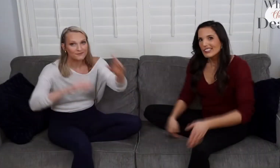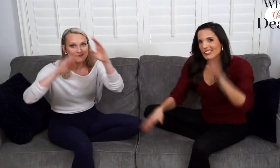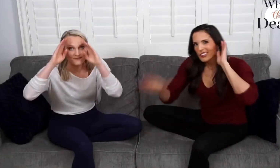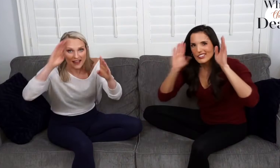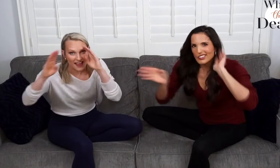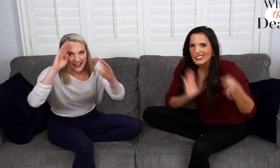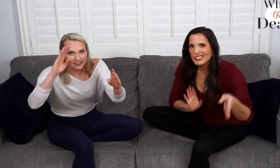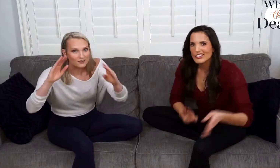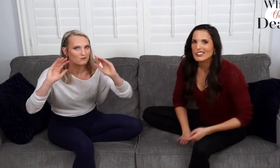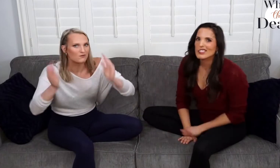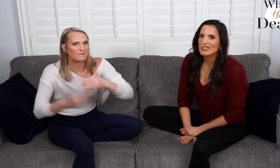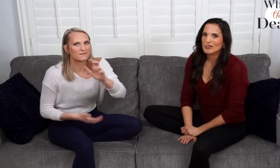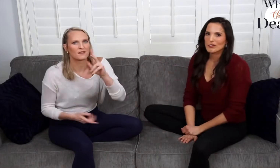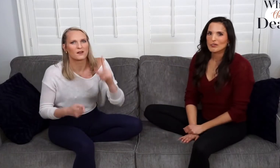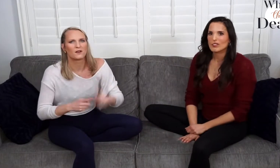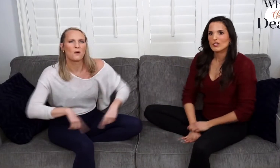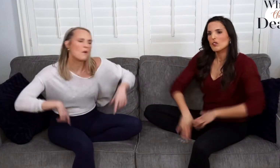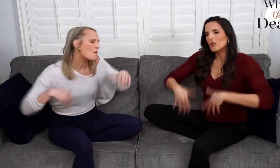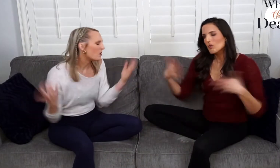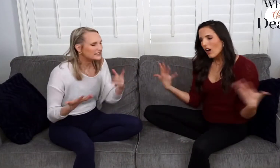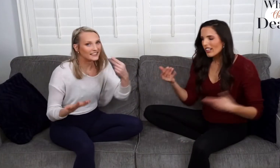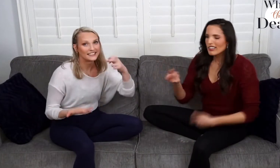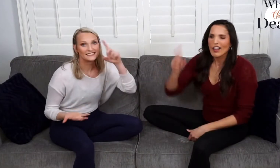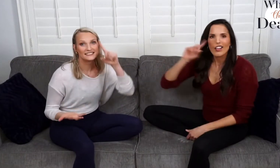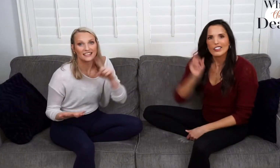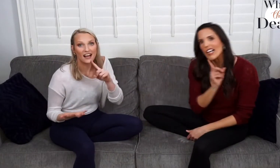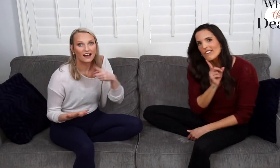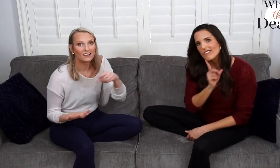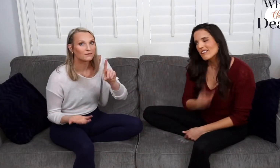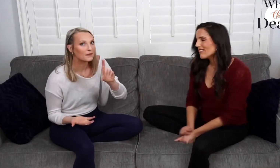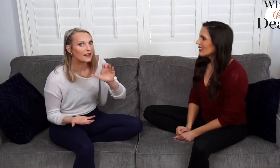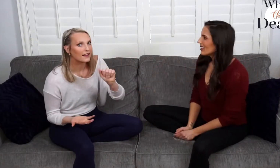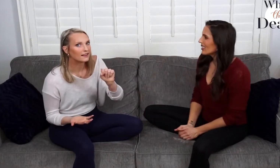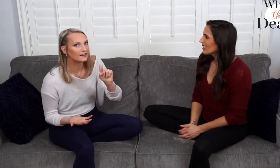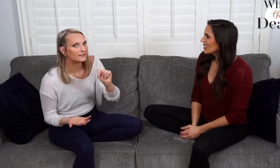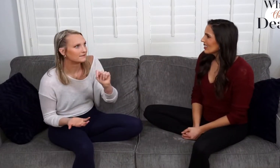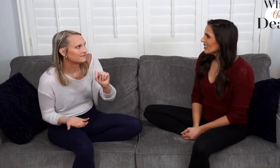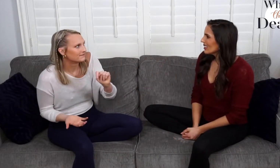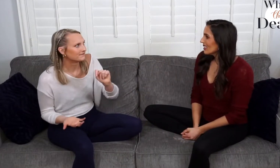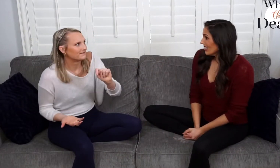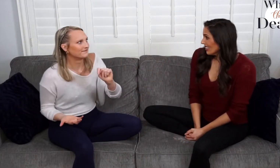Hello! - Hello, welcome back to, “What the Deaf?!” Podcast.